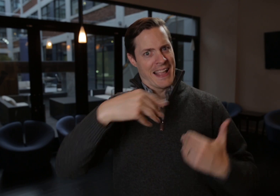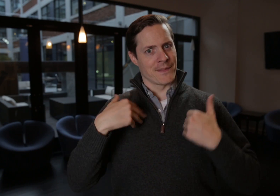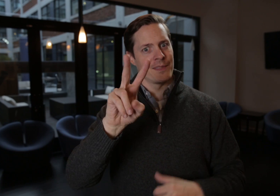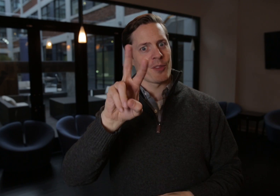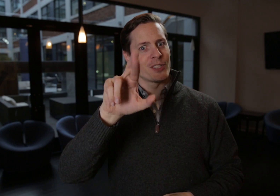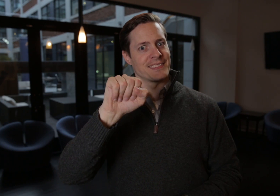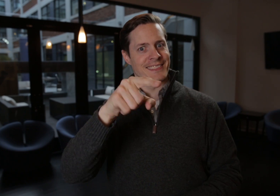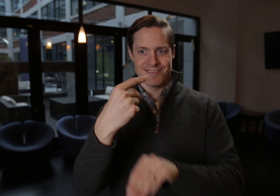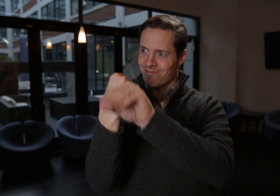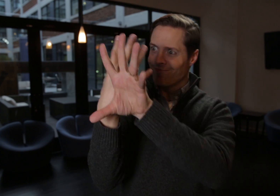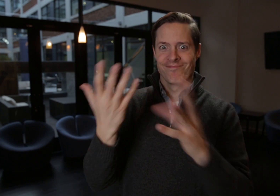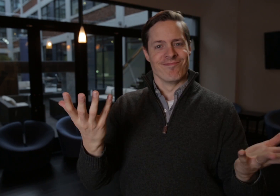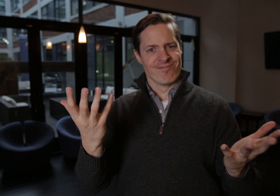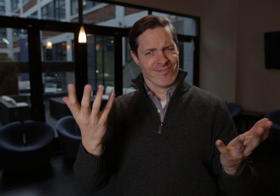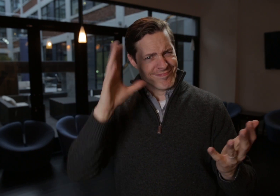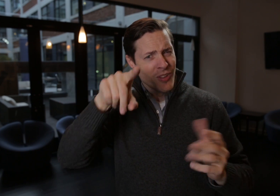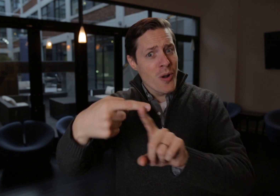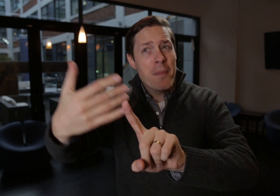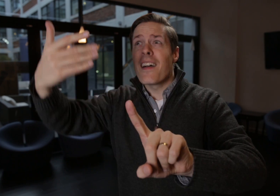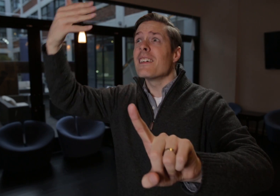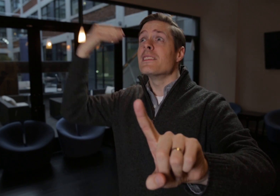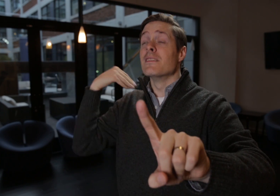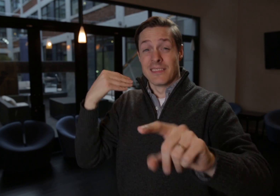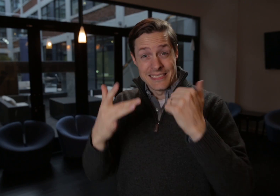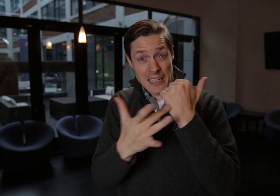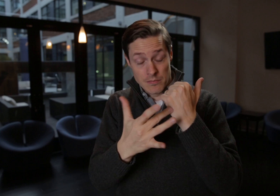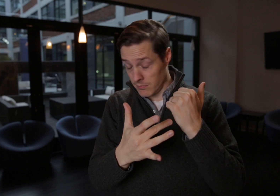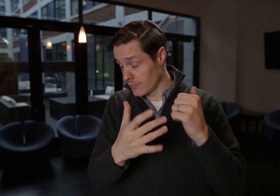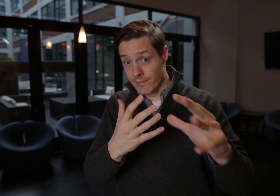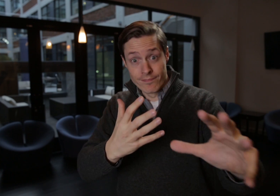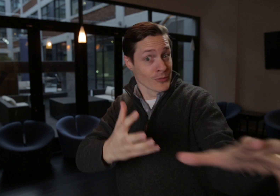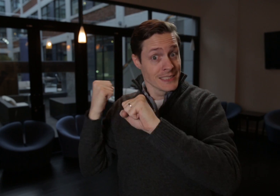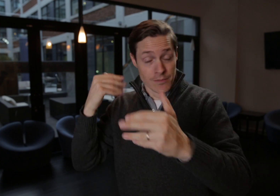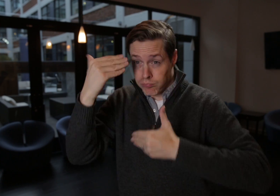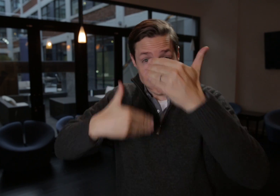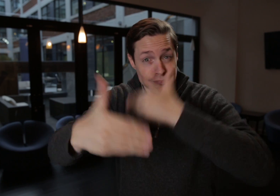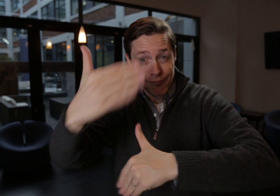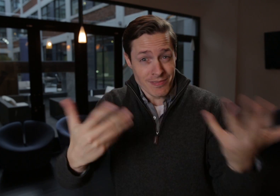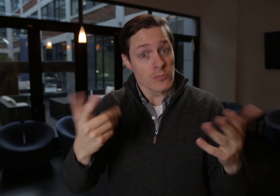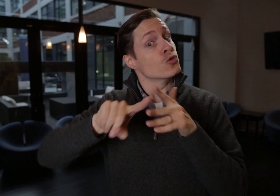Wayne: Today, we have Video Relay Service (VRS) functioning, but if you take a look back, you’ll find that the technological advancements have been incredibly fast.